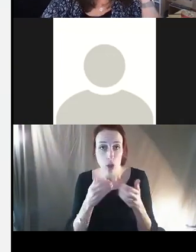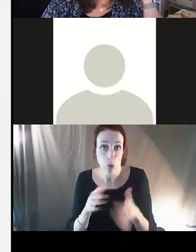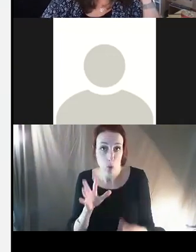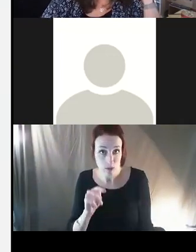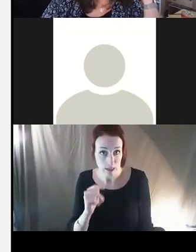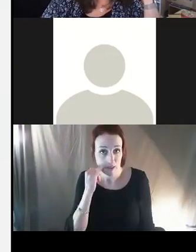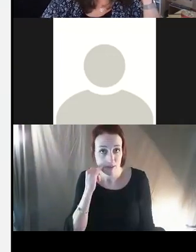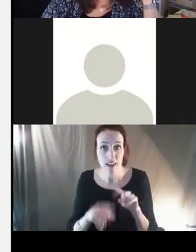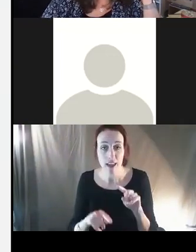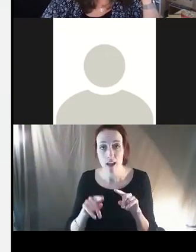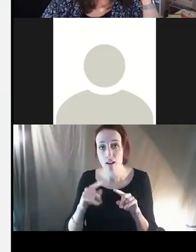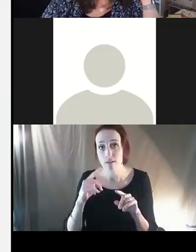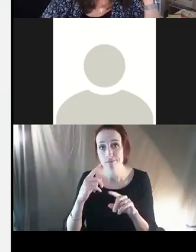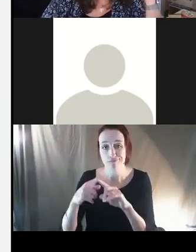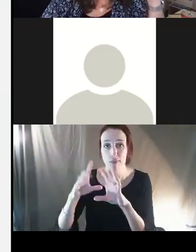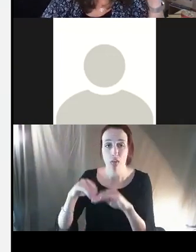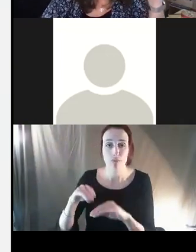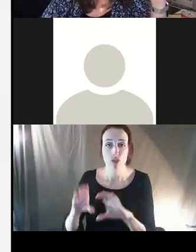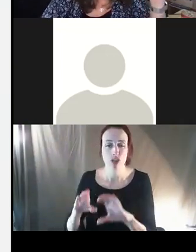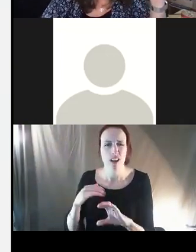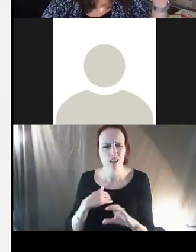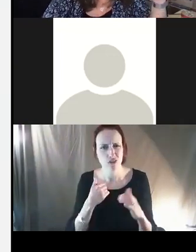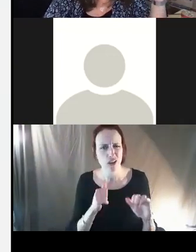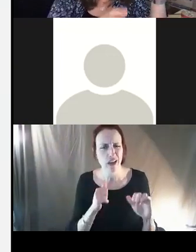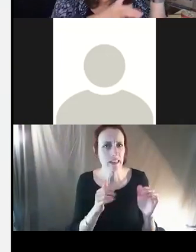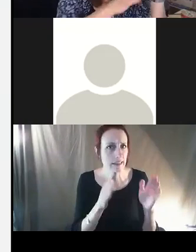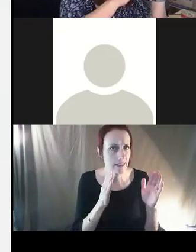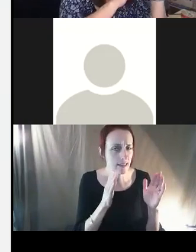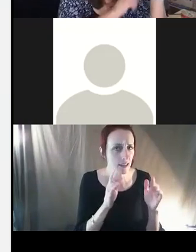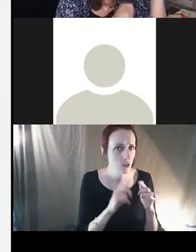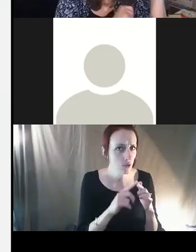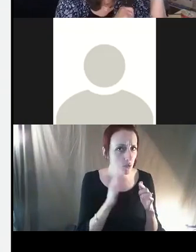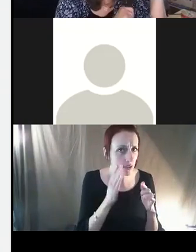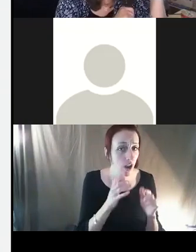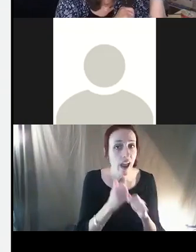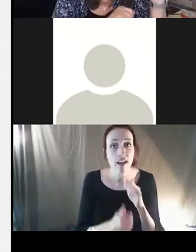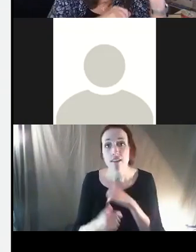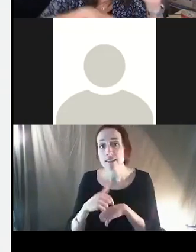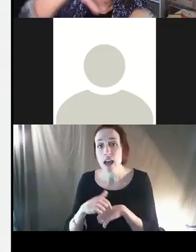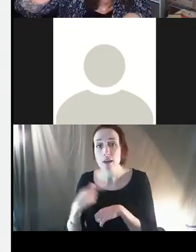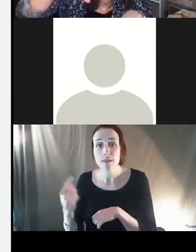They are trying to listen to the presenter. Every time one of us tells a joke in chat or networks